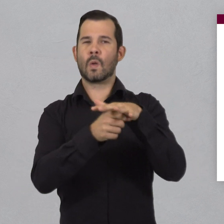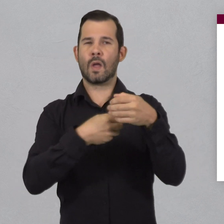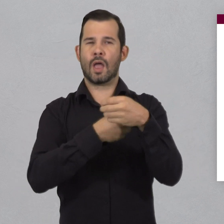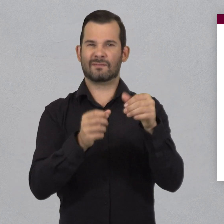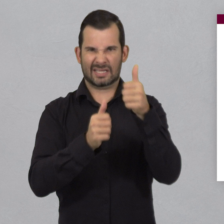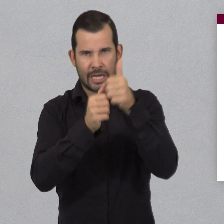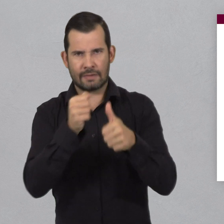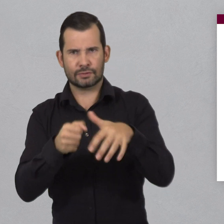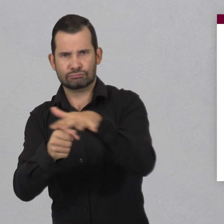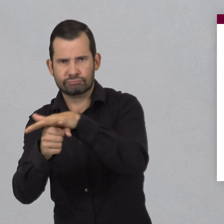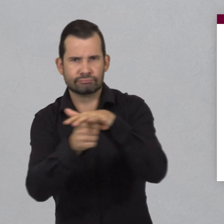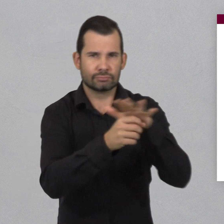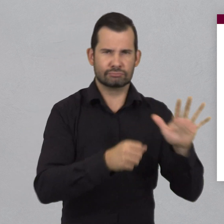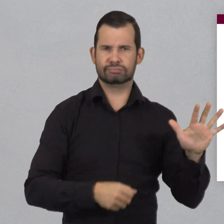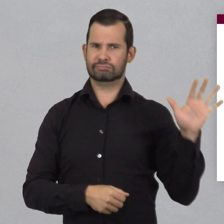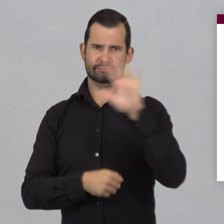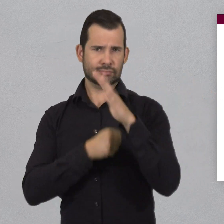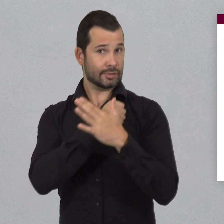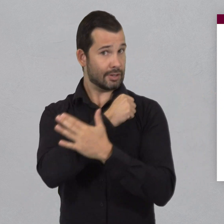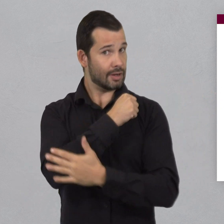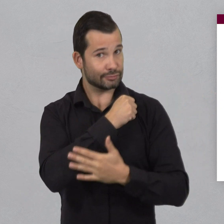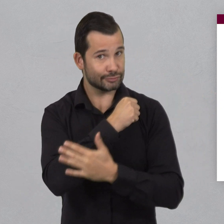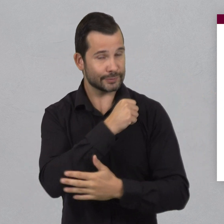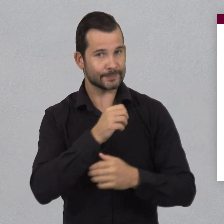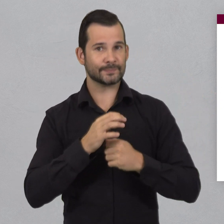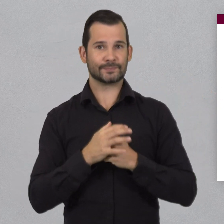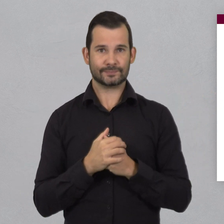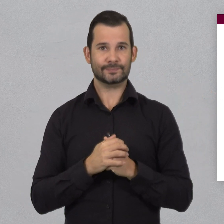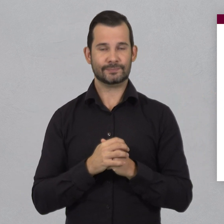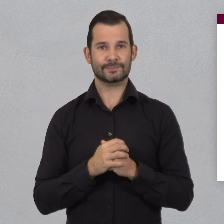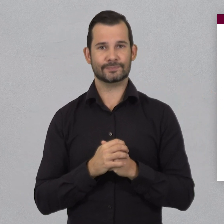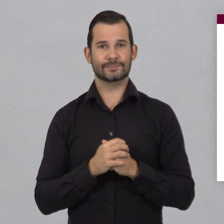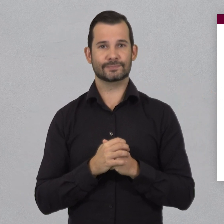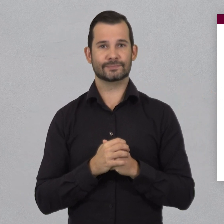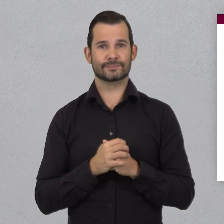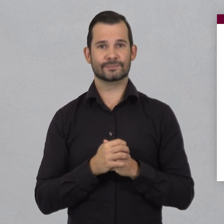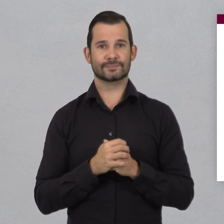Canada opens a local office in every riding across the country.